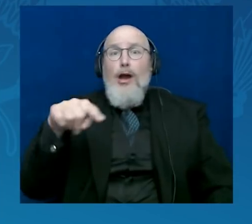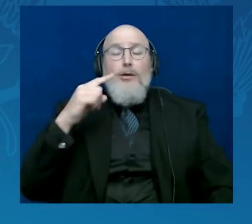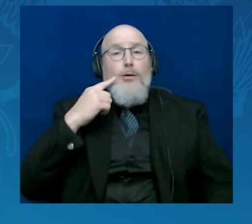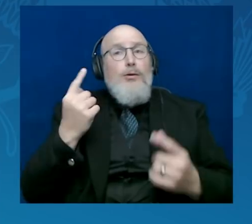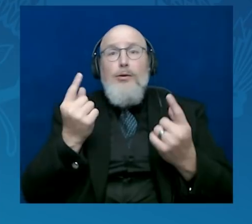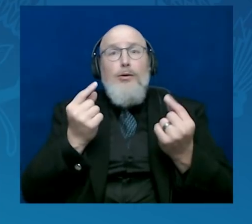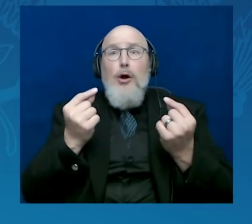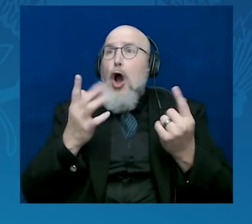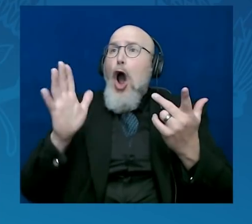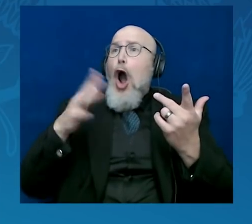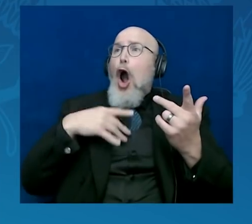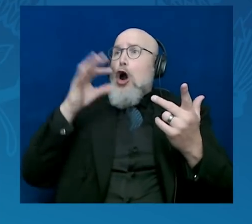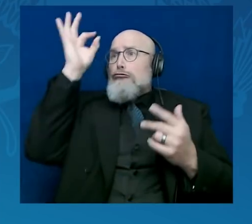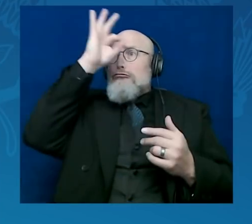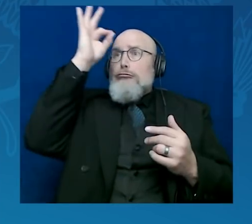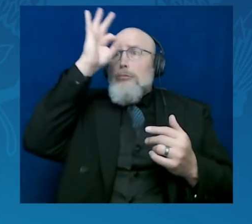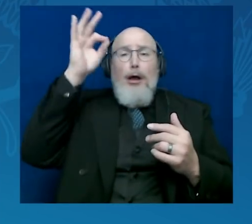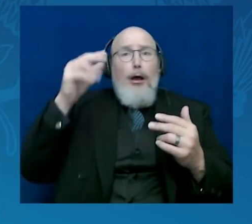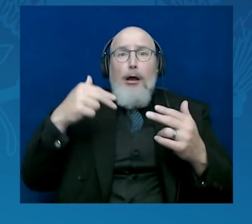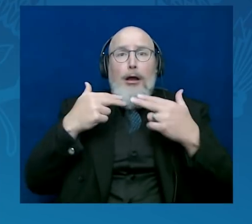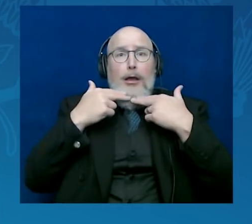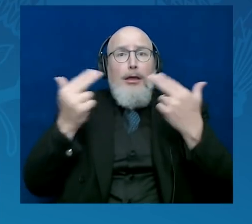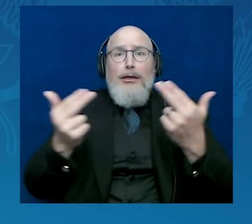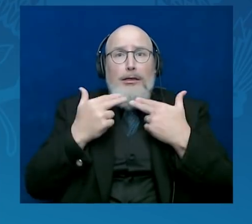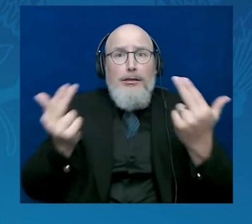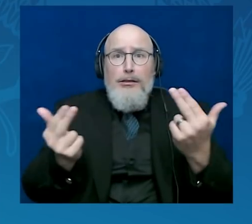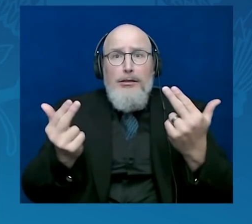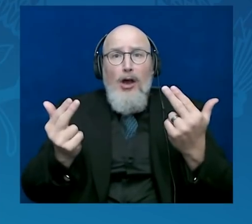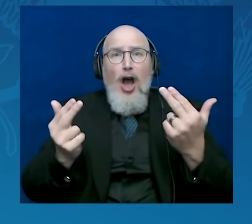it will create false pretext for invasion,